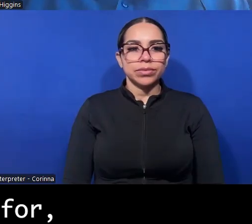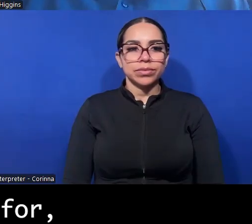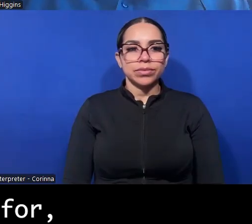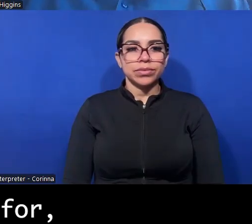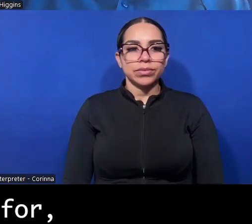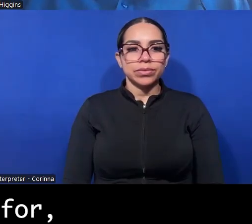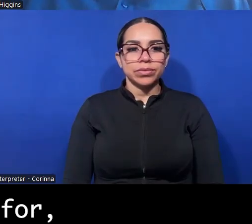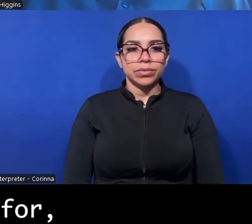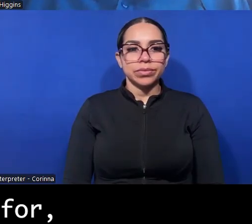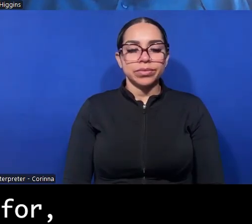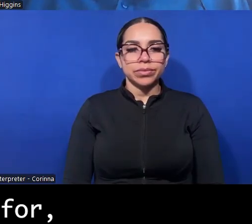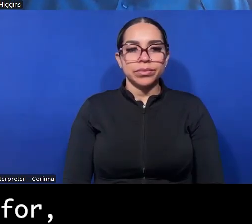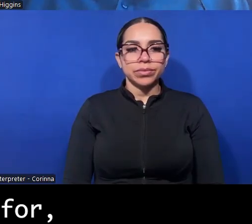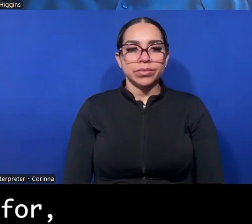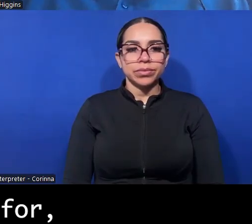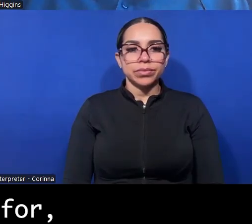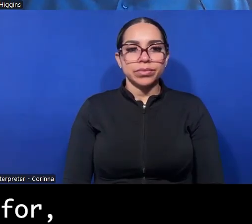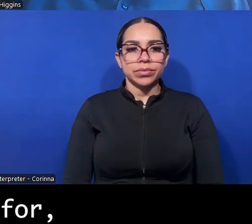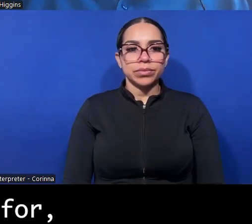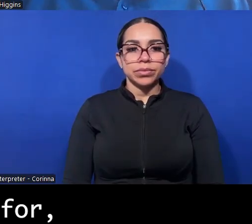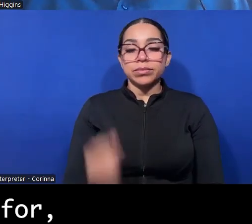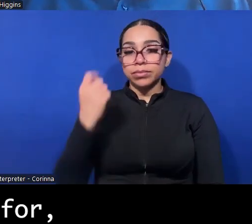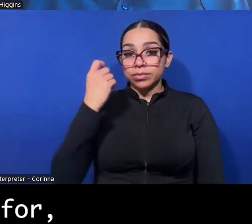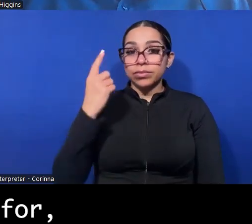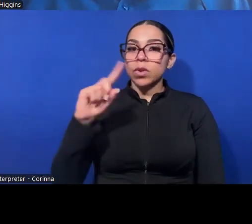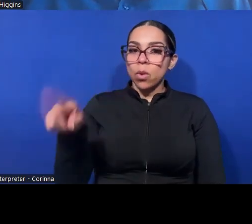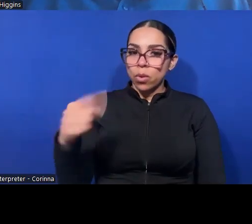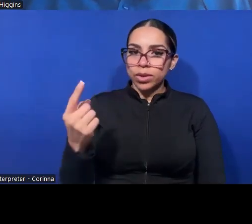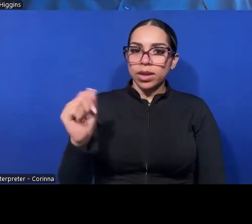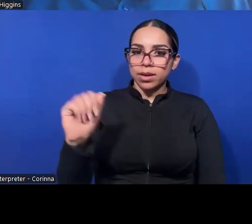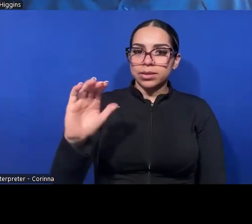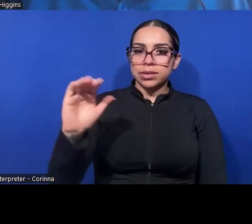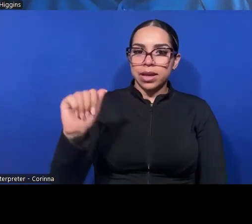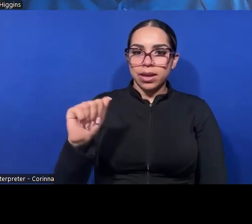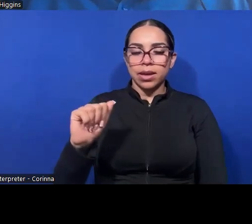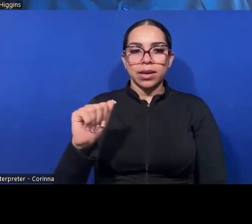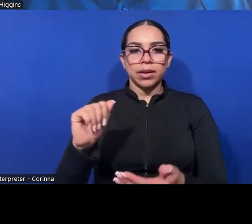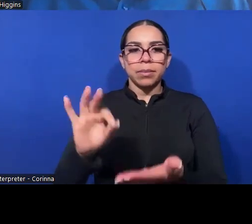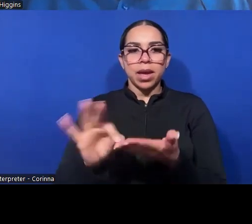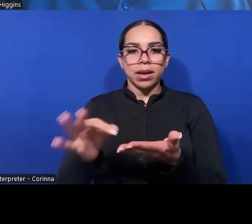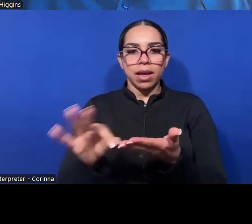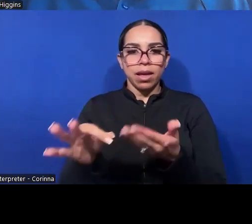And this is only going to be for, Affordable Care Act Medi-Cal expansion population